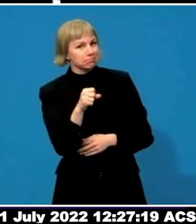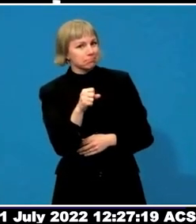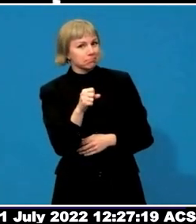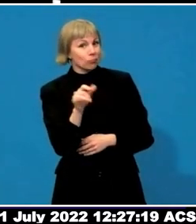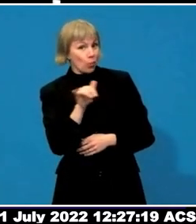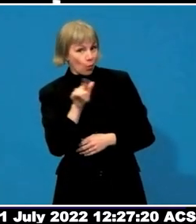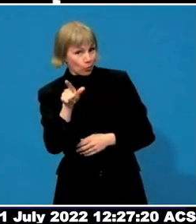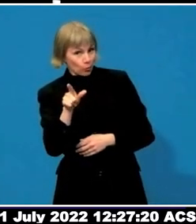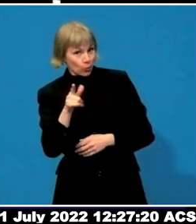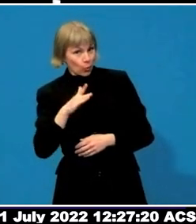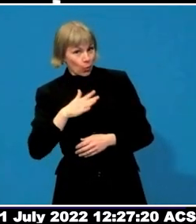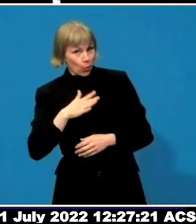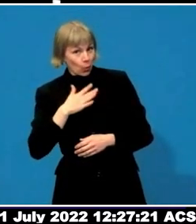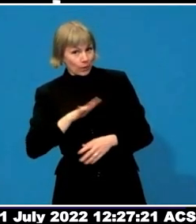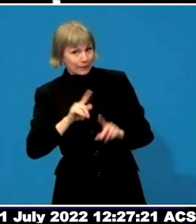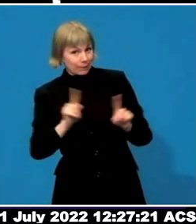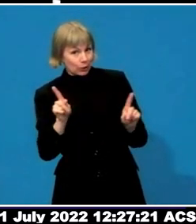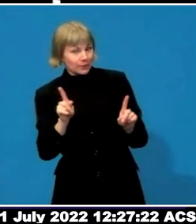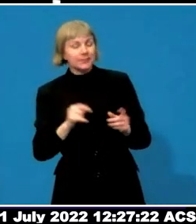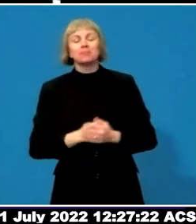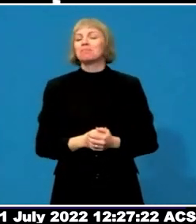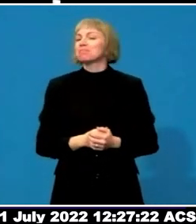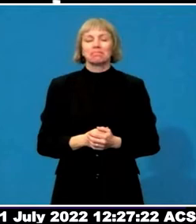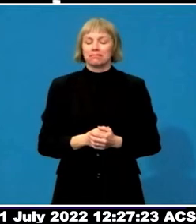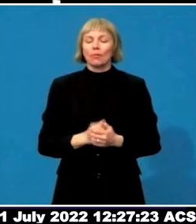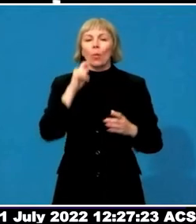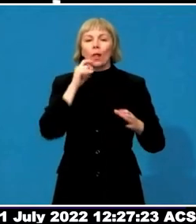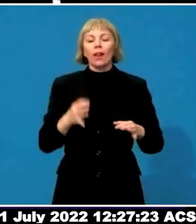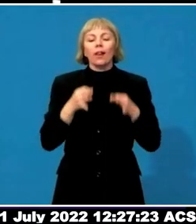Okay. Well, we will adjourn until 2 pm, in that case.